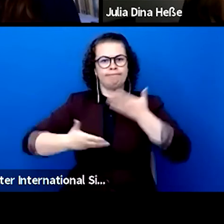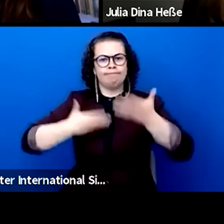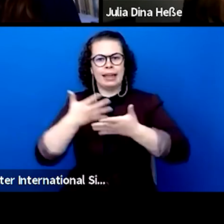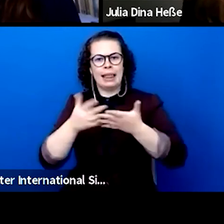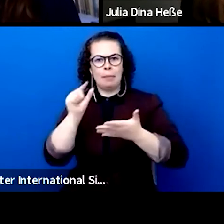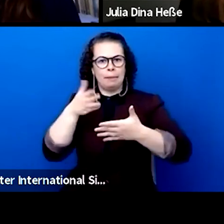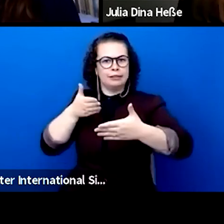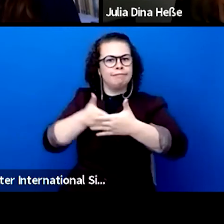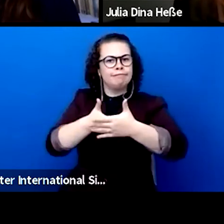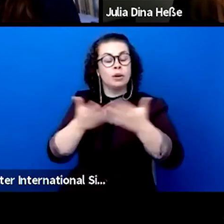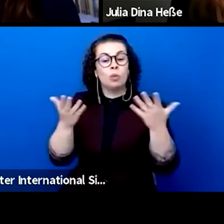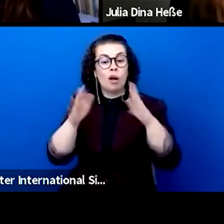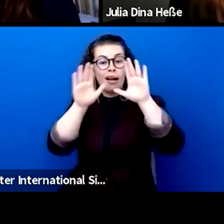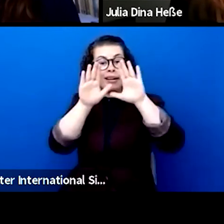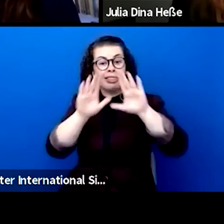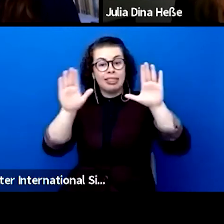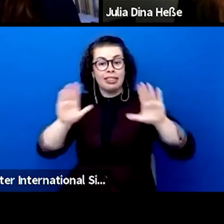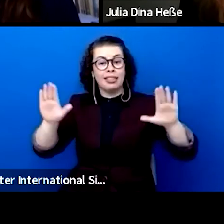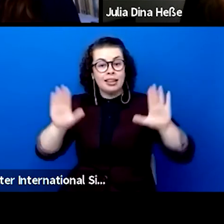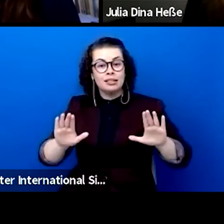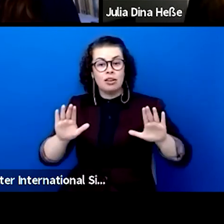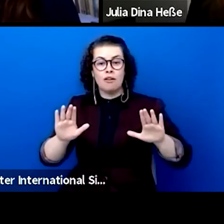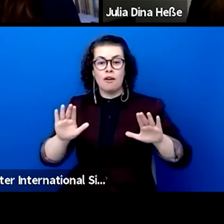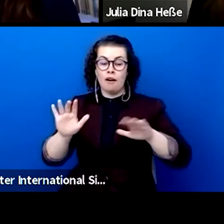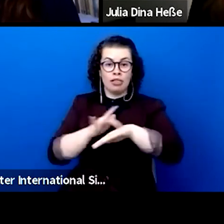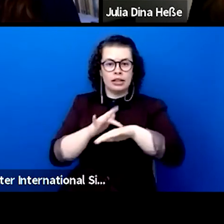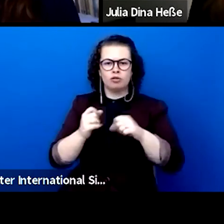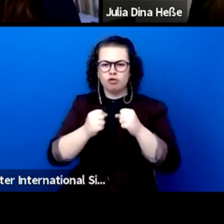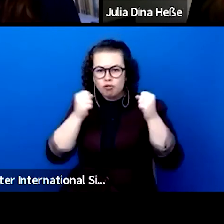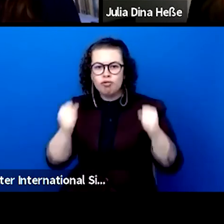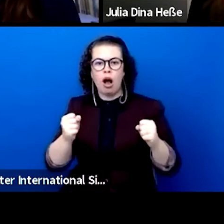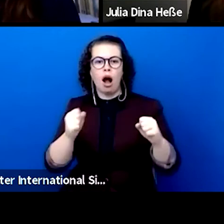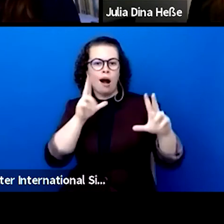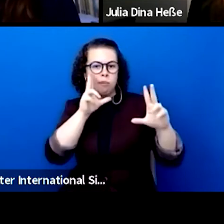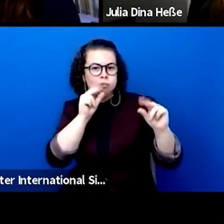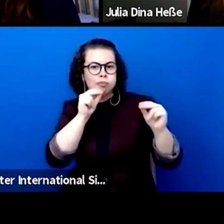that theatre is a very language based art form and I think this is also a reason why dance is